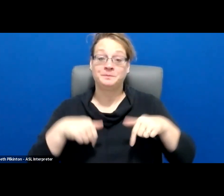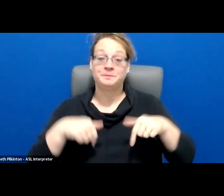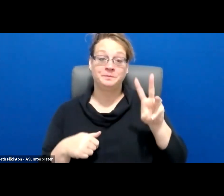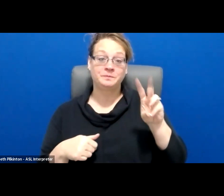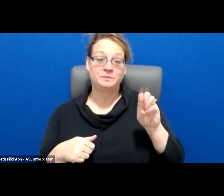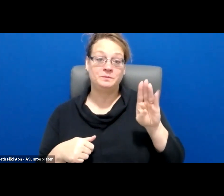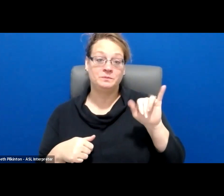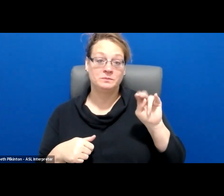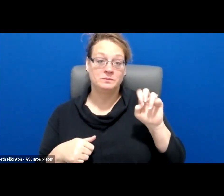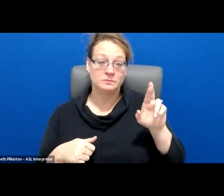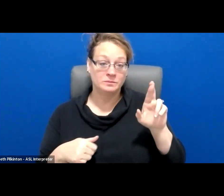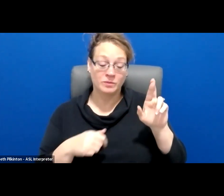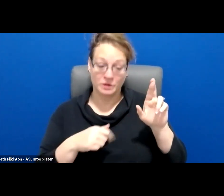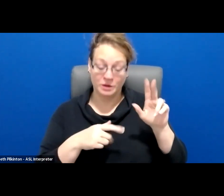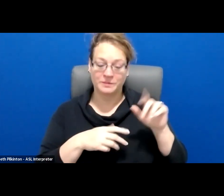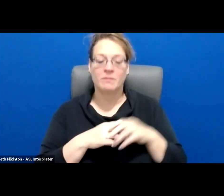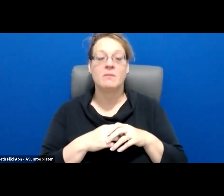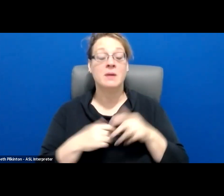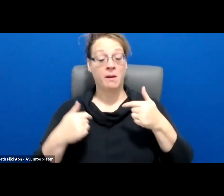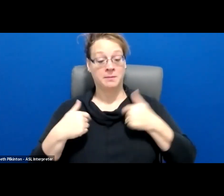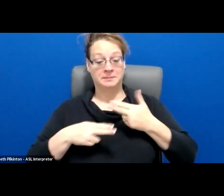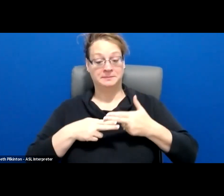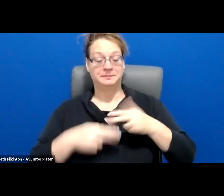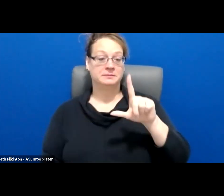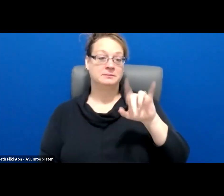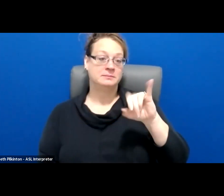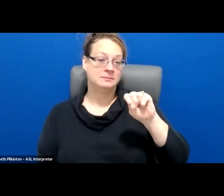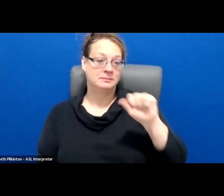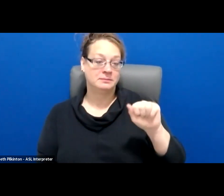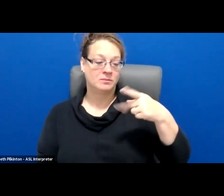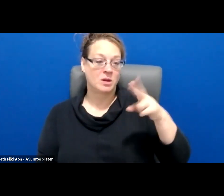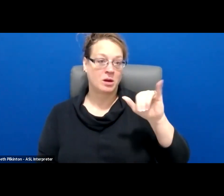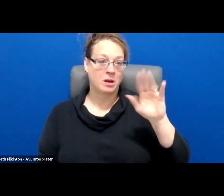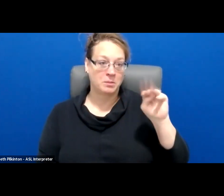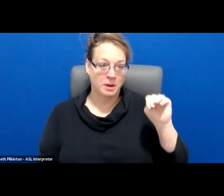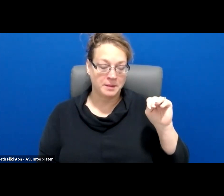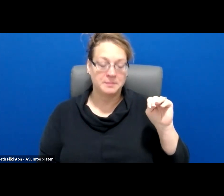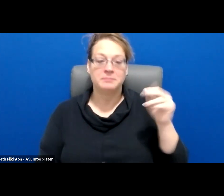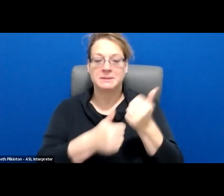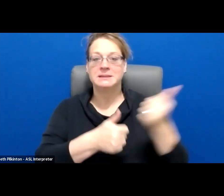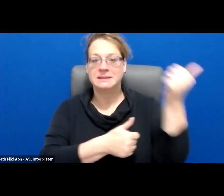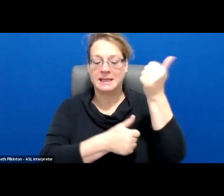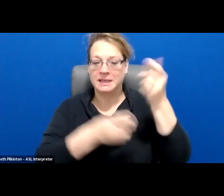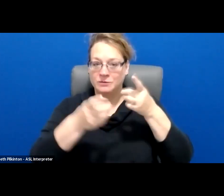Welcome to disability rights Tennessee's celebration of disability employment awareness month. And our webinar series.